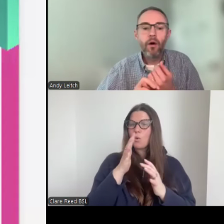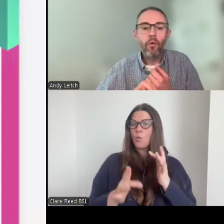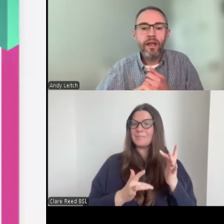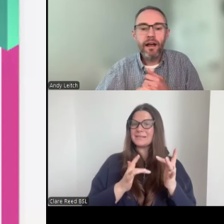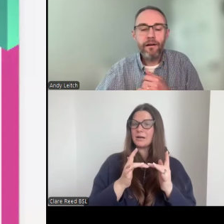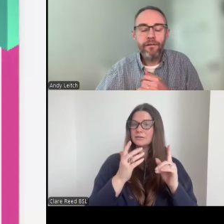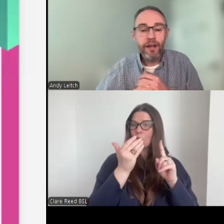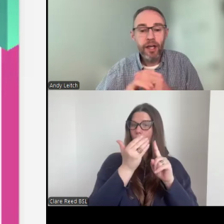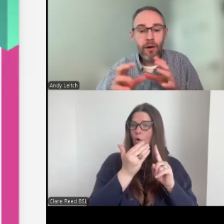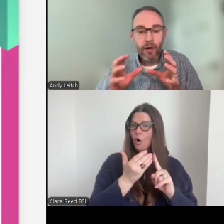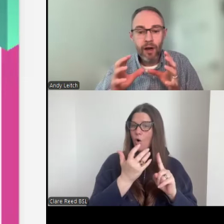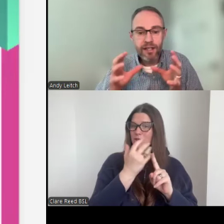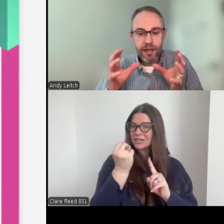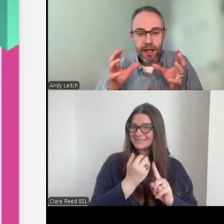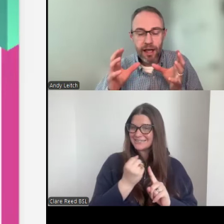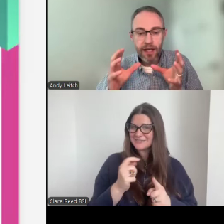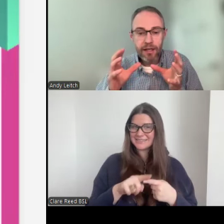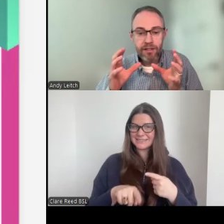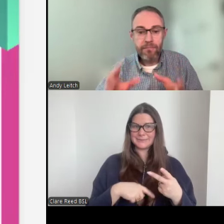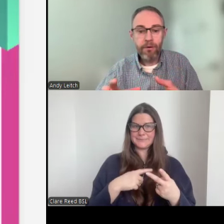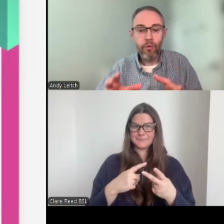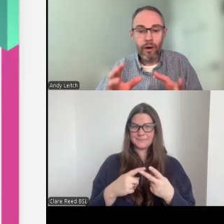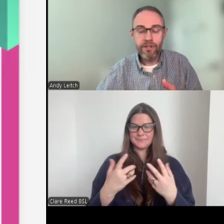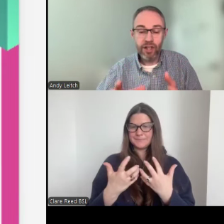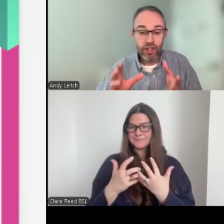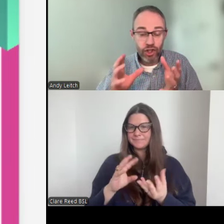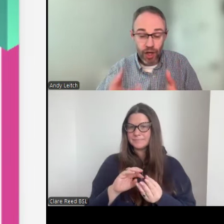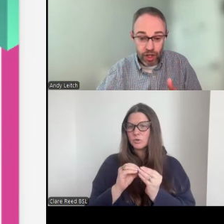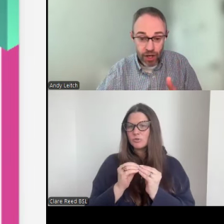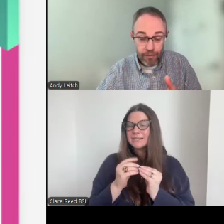We have had a go at creating a simple website structure